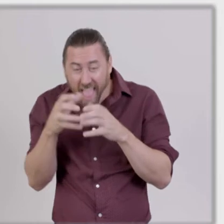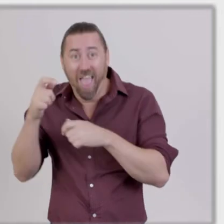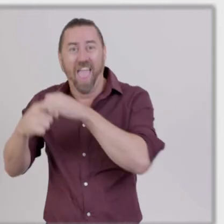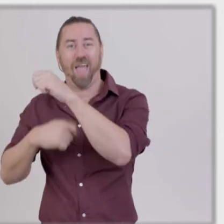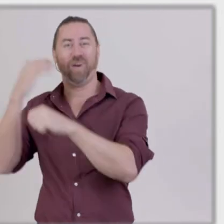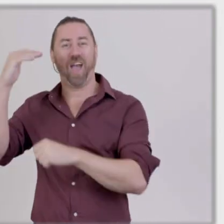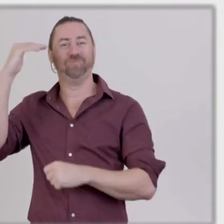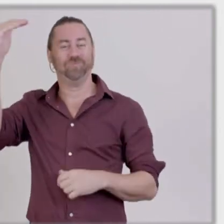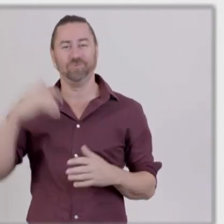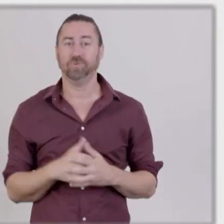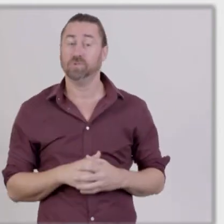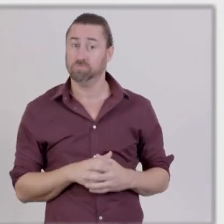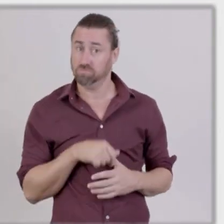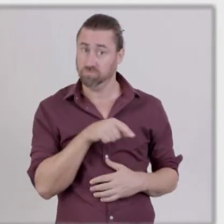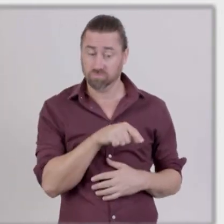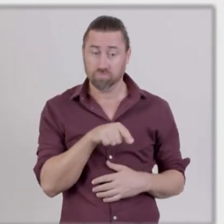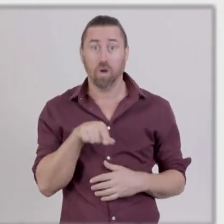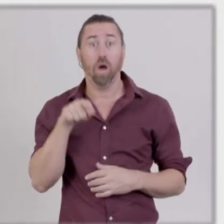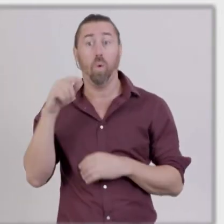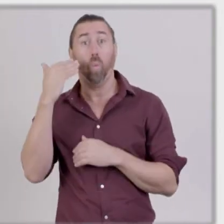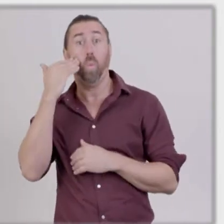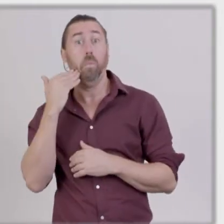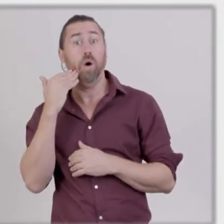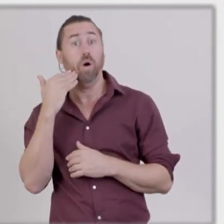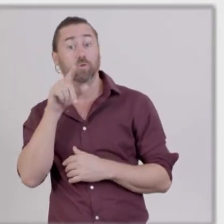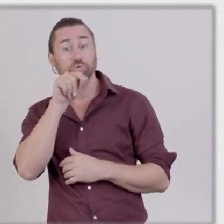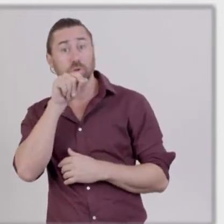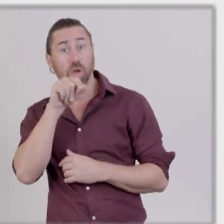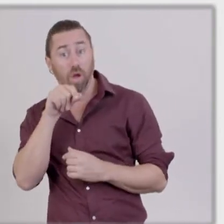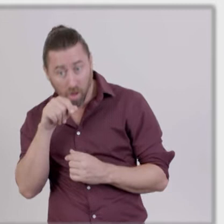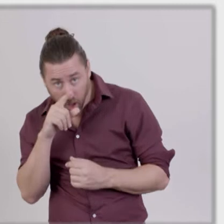Once the female chicken has become an adult, it can lay eggs to hatch new chicks,